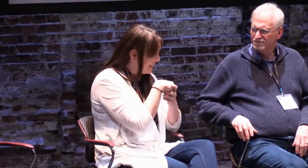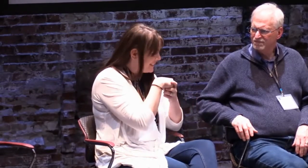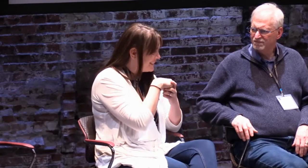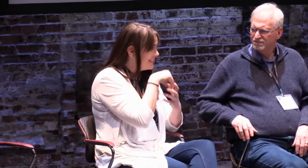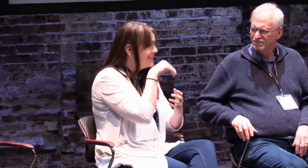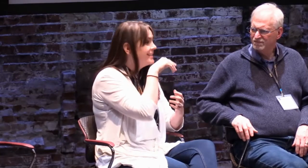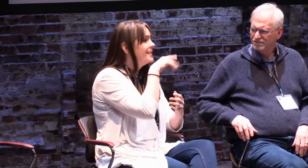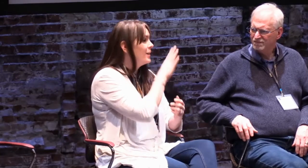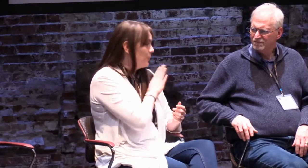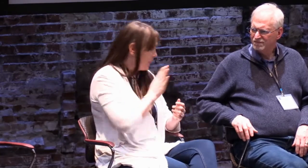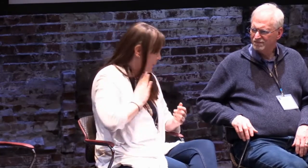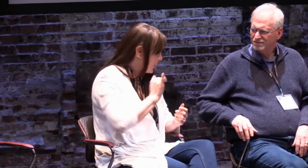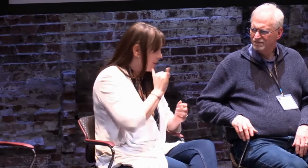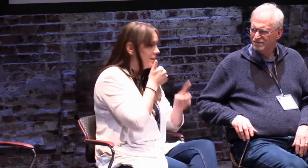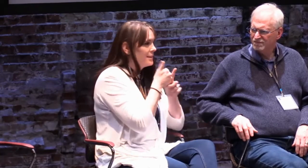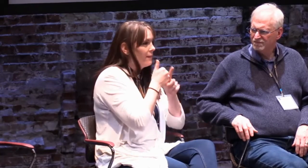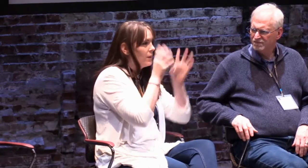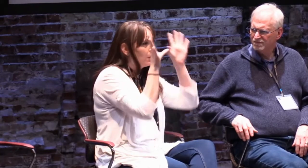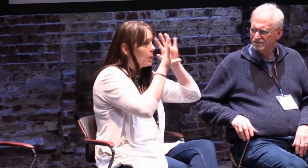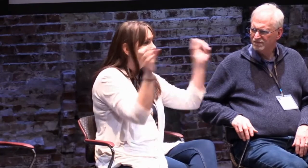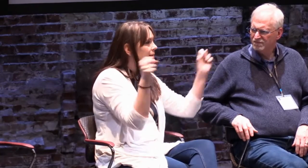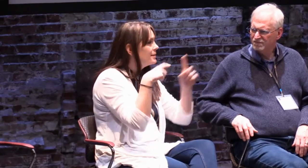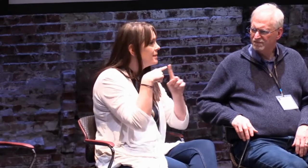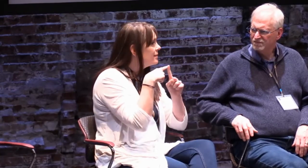deaf-blind included as well, are on my board.